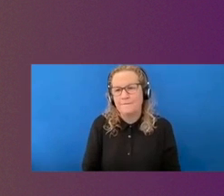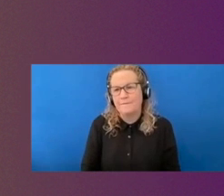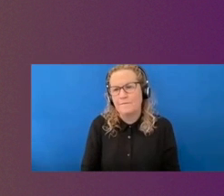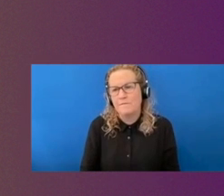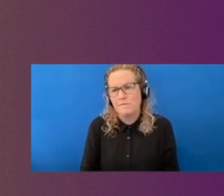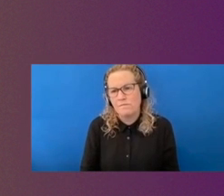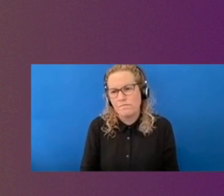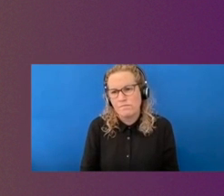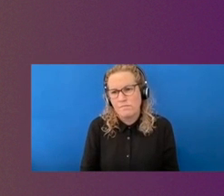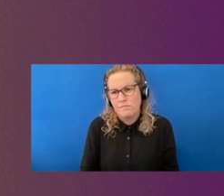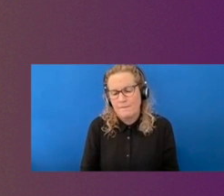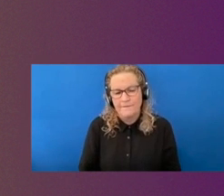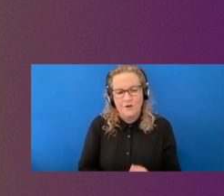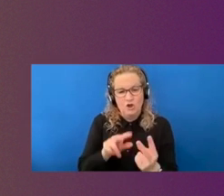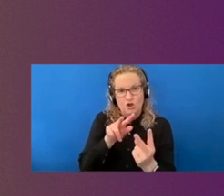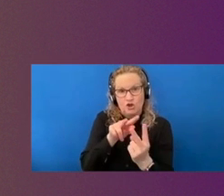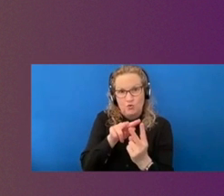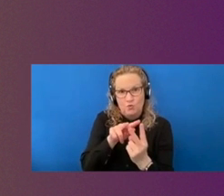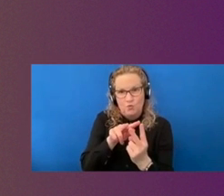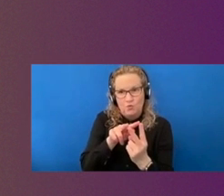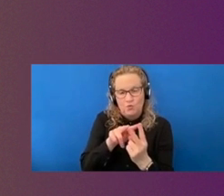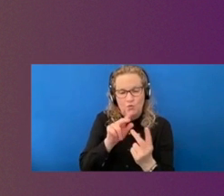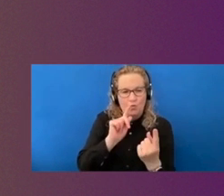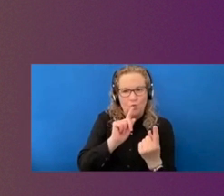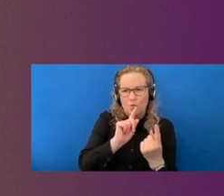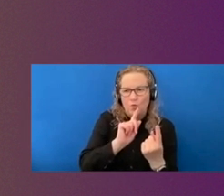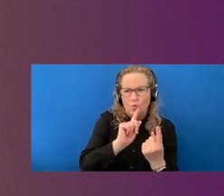two aspects in here one is the rule of tech and the other is the rule of everything else